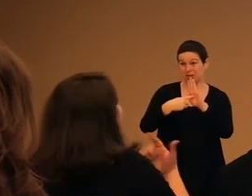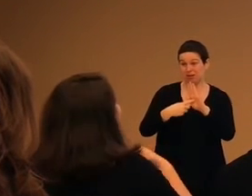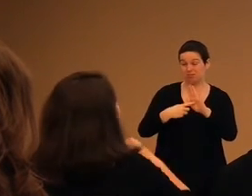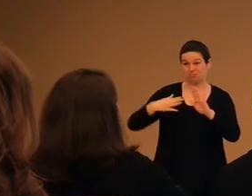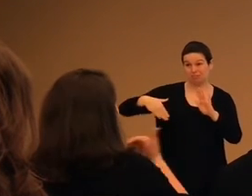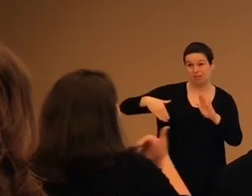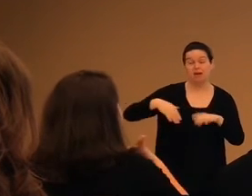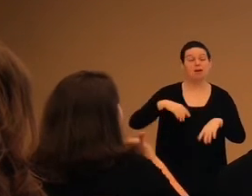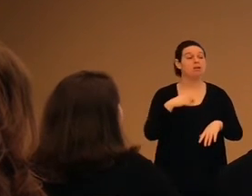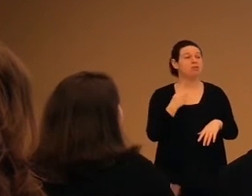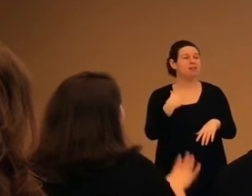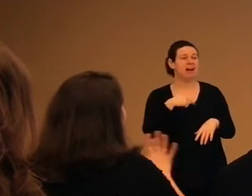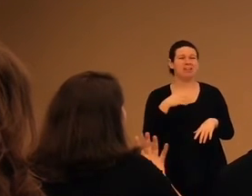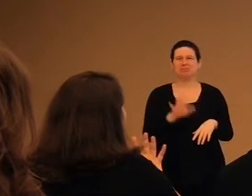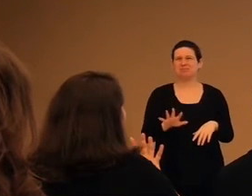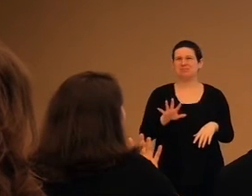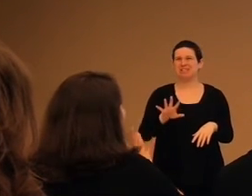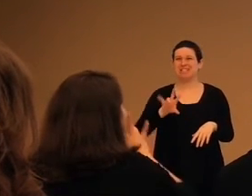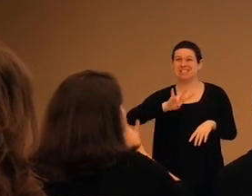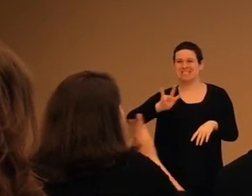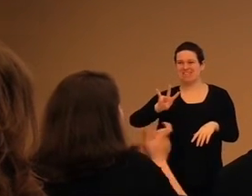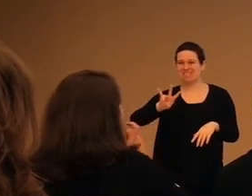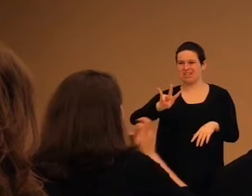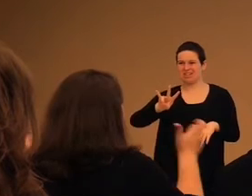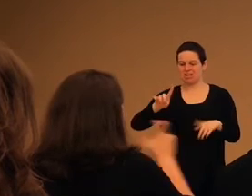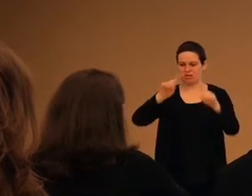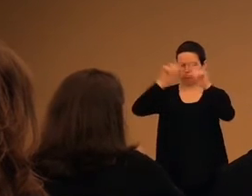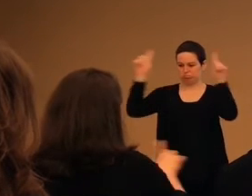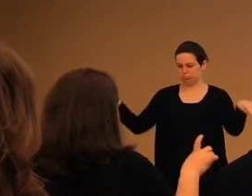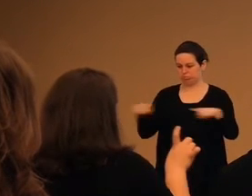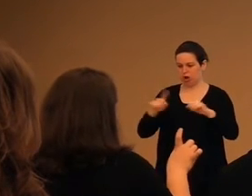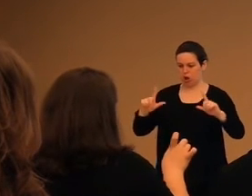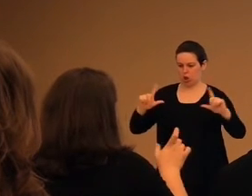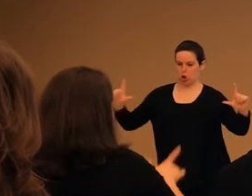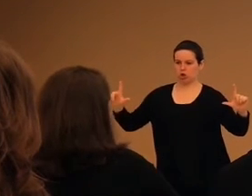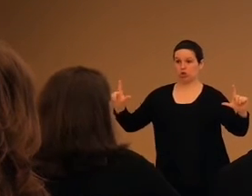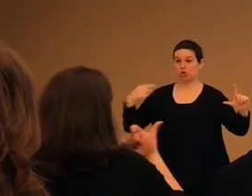About we have seven large panoramas the longest one is 30 feet long